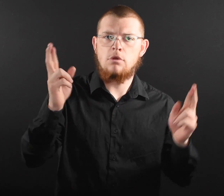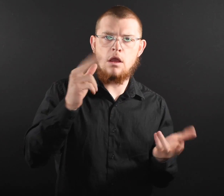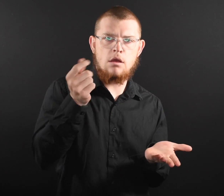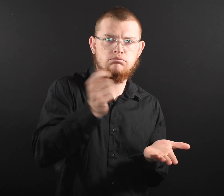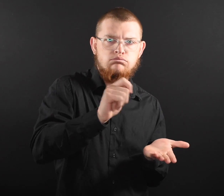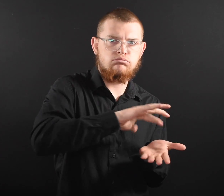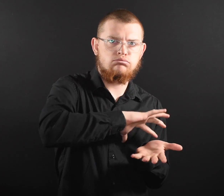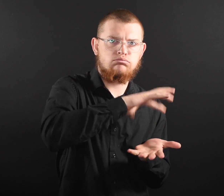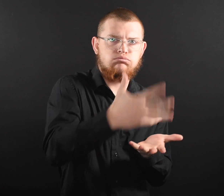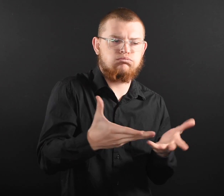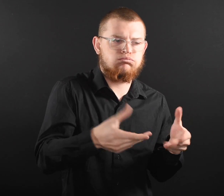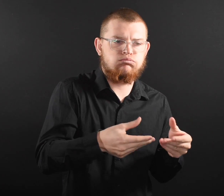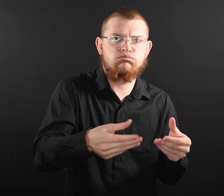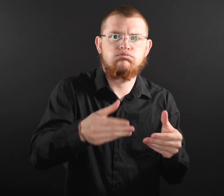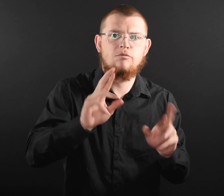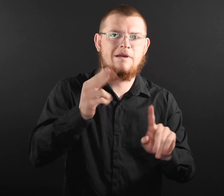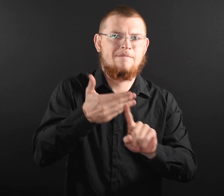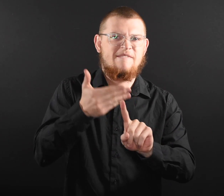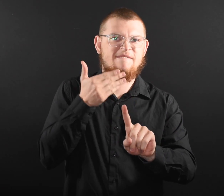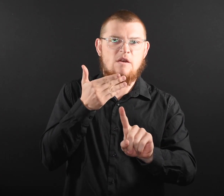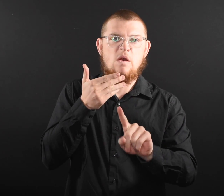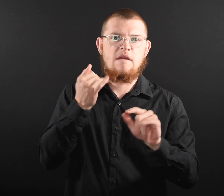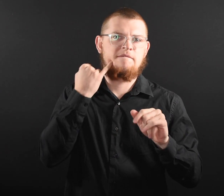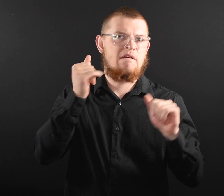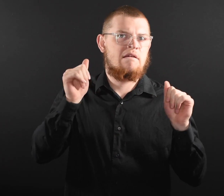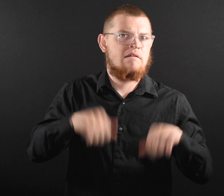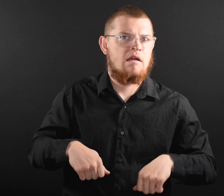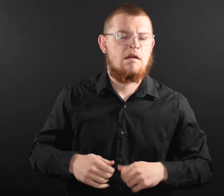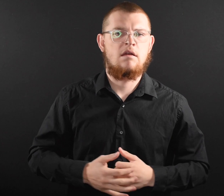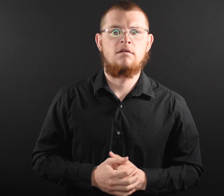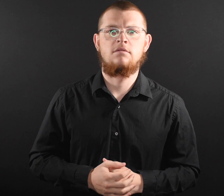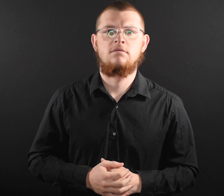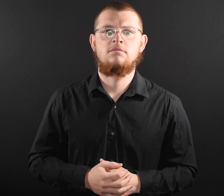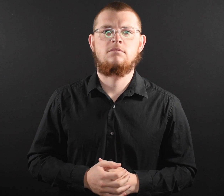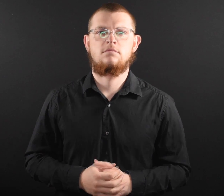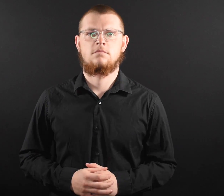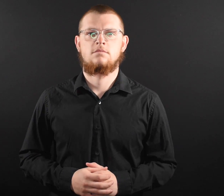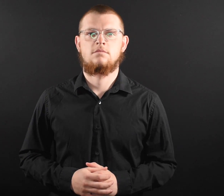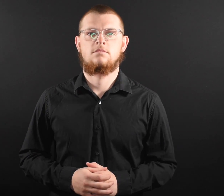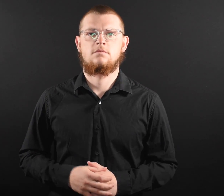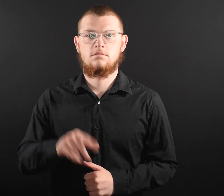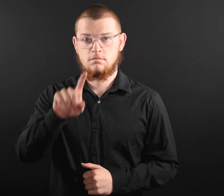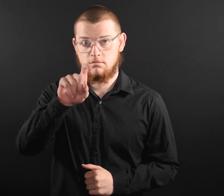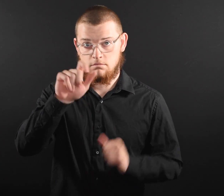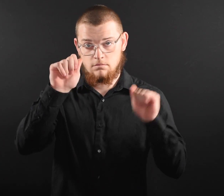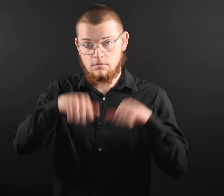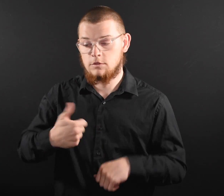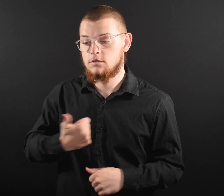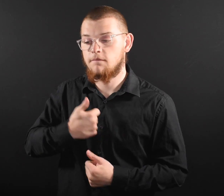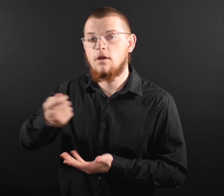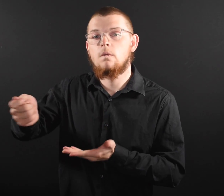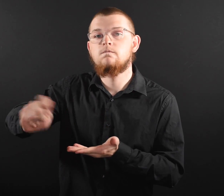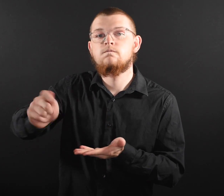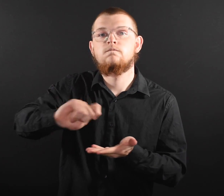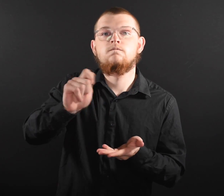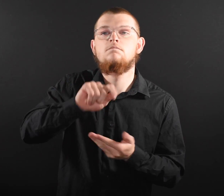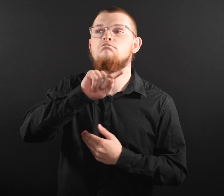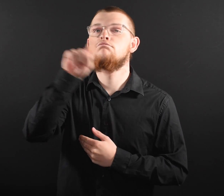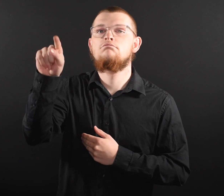marked to provide for physical distancing of 6 feet (for example, by using floor markings, lane lines, and/or marking of adjacent areas where customers may be waiting for service). A best practice would be to prepackage food ahead of time as much as possible.